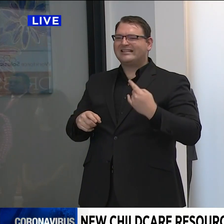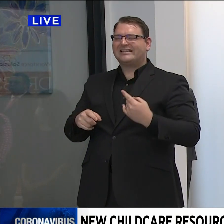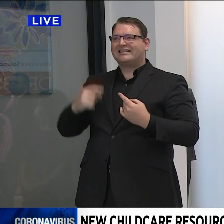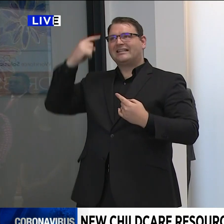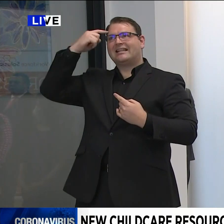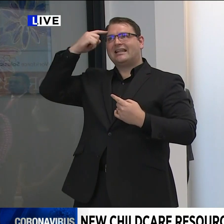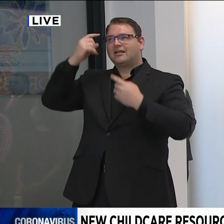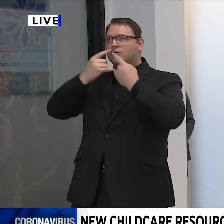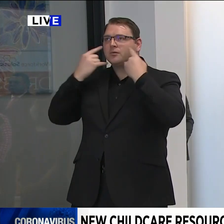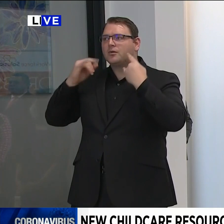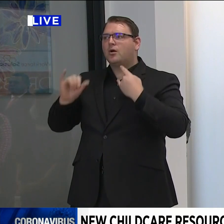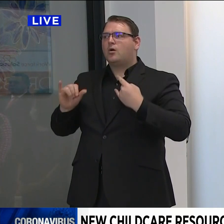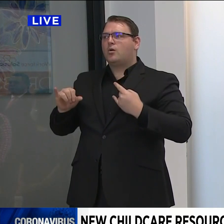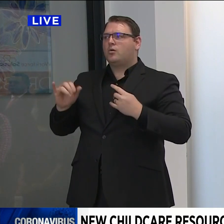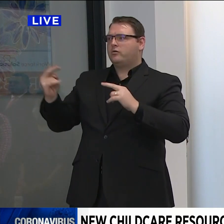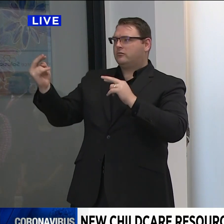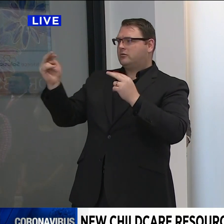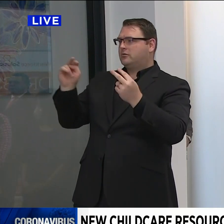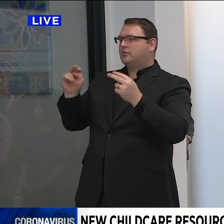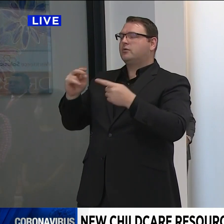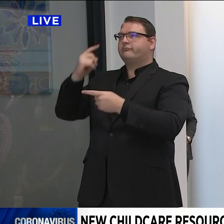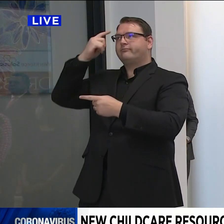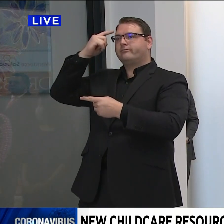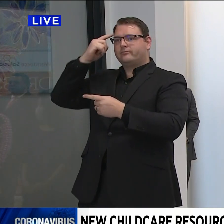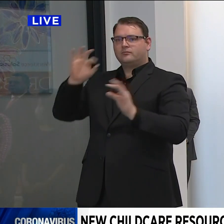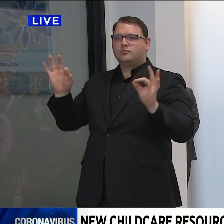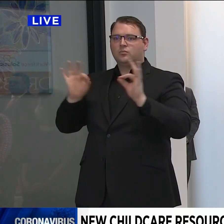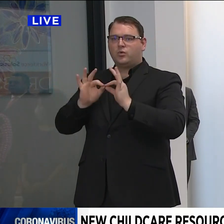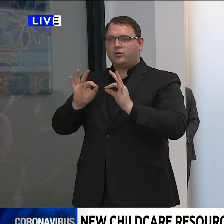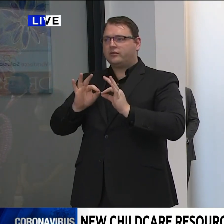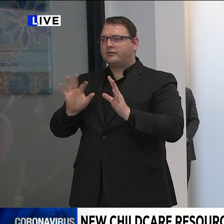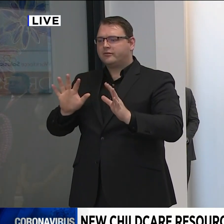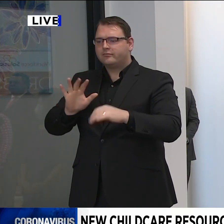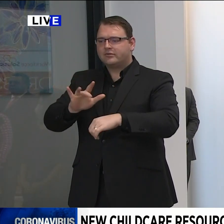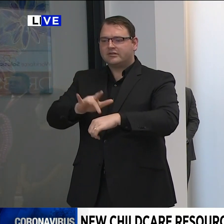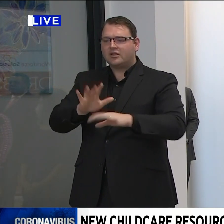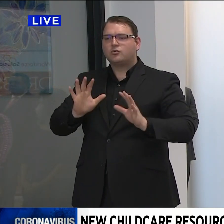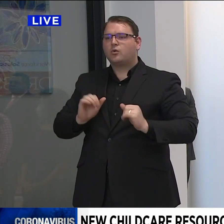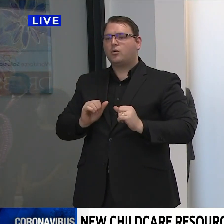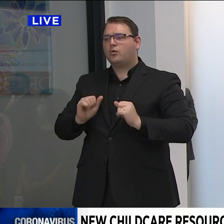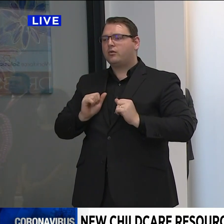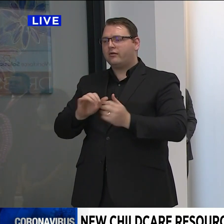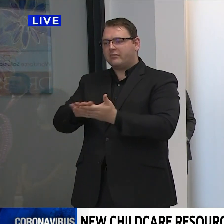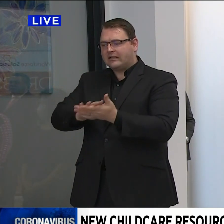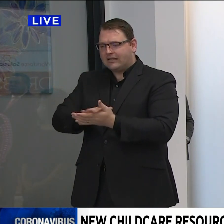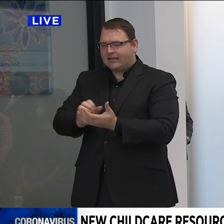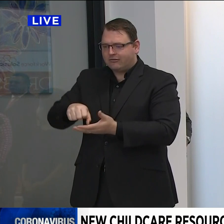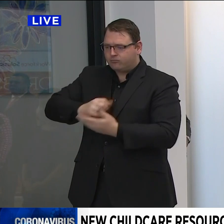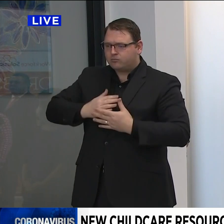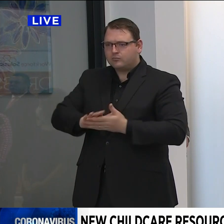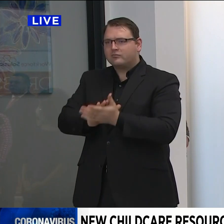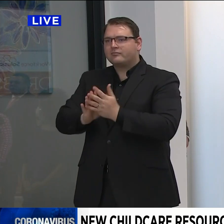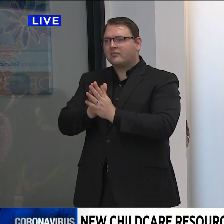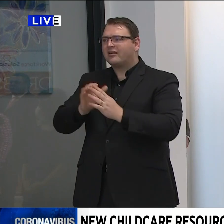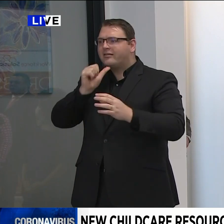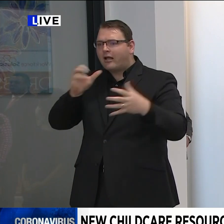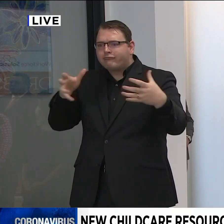people and hopefully the mass will help will help remind us. Why we are staying remind us. Why we are staying away why this is not the time away why this is not the time for a pickup